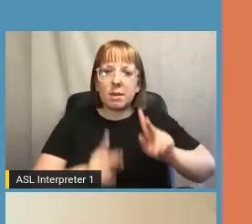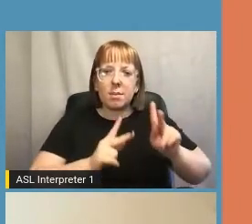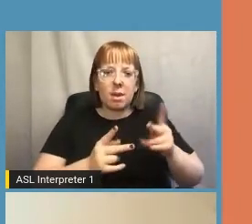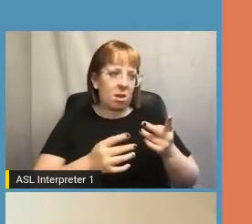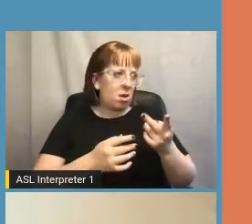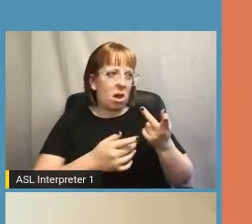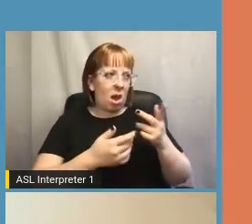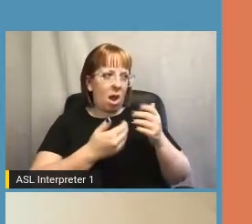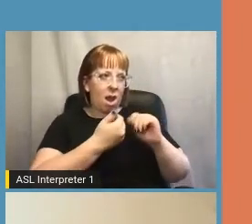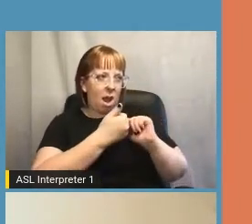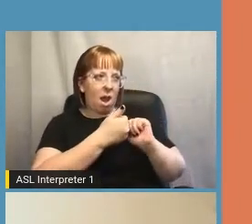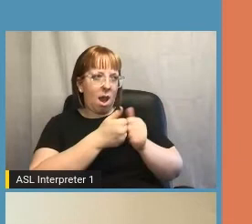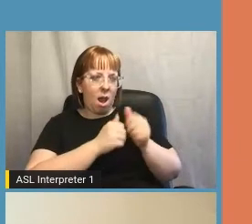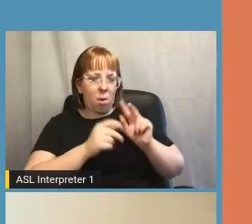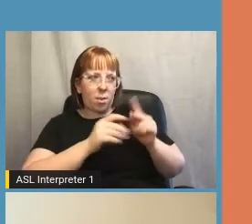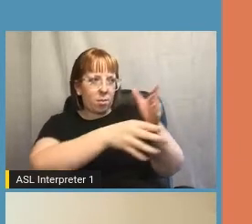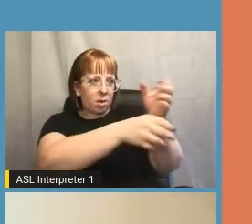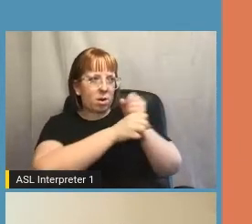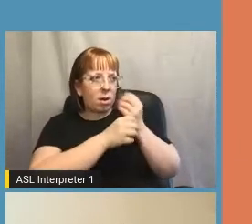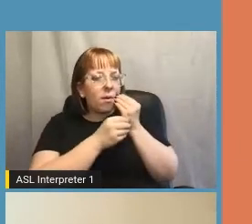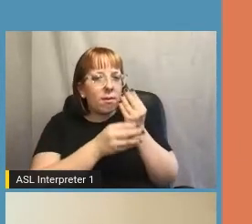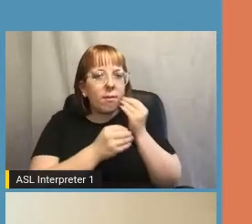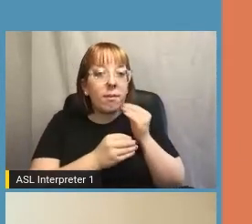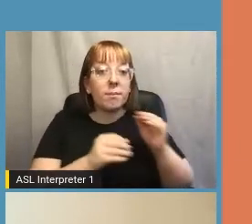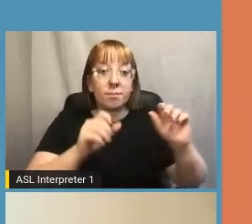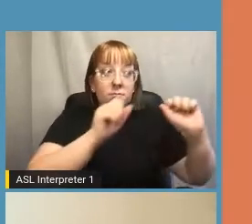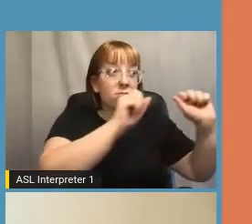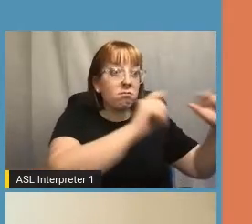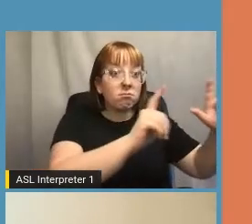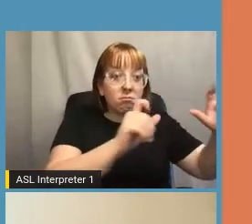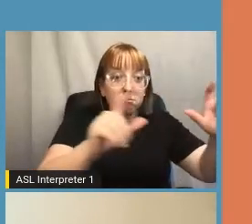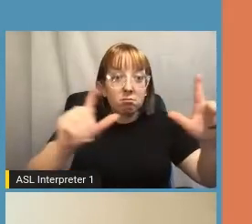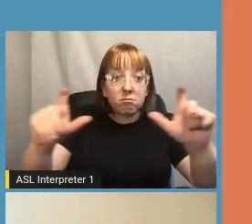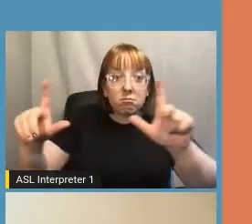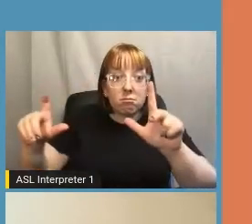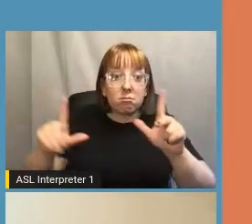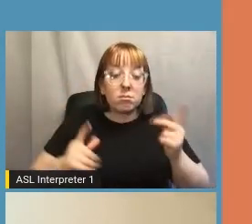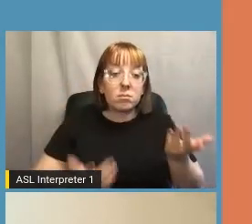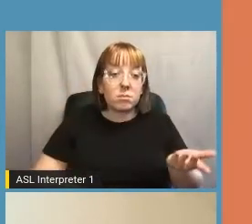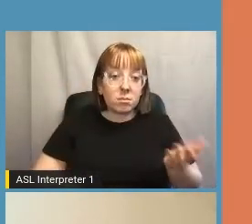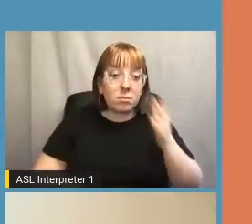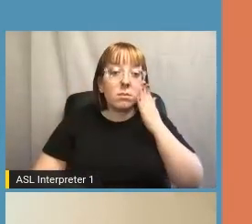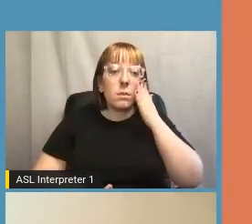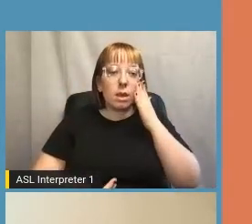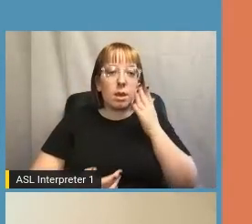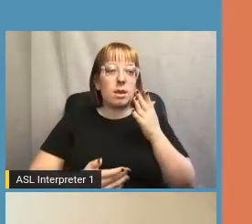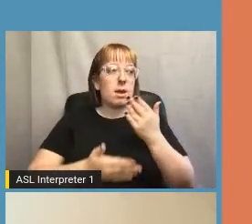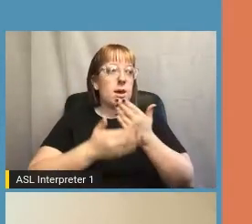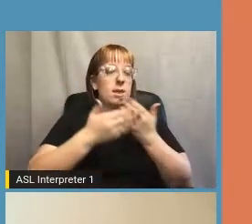if they wanted it are there placards are there um you know things you need to create virtually that